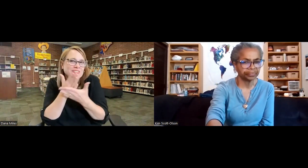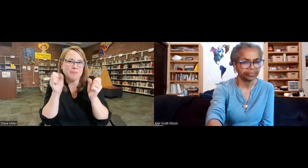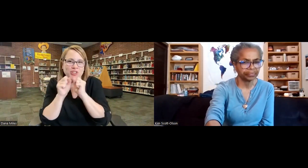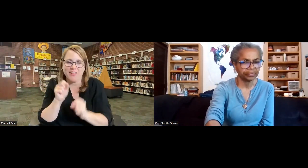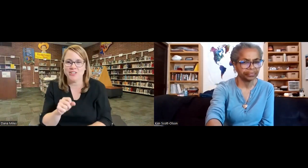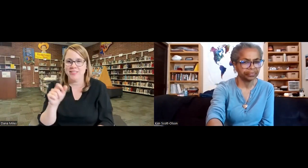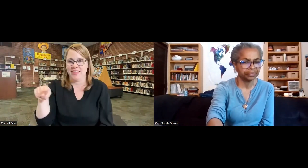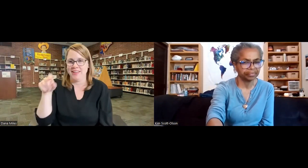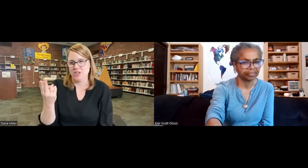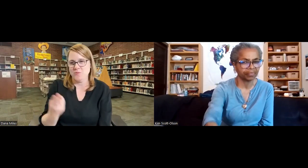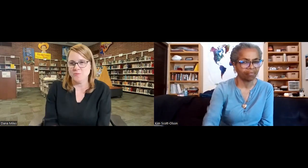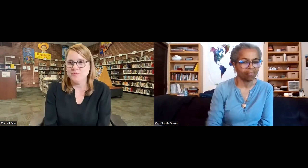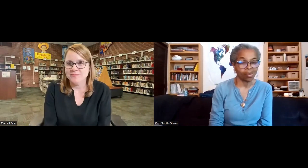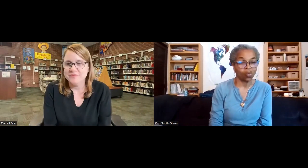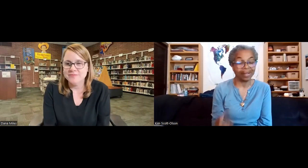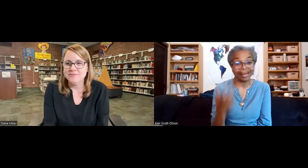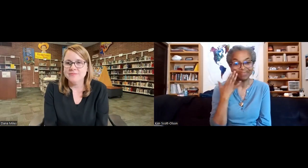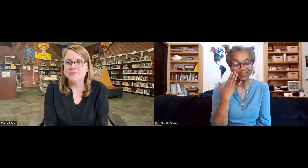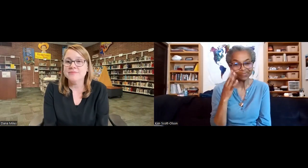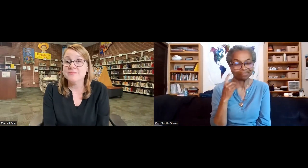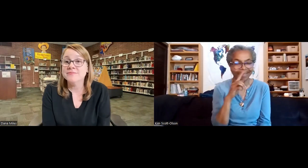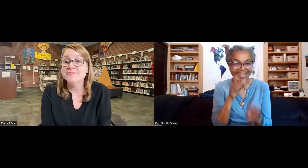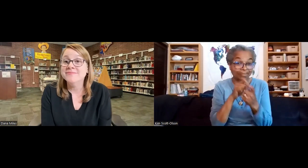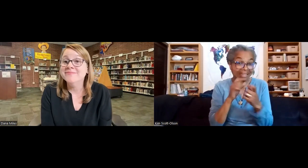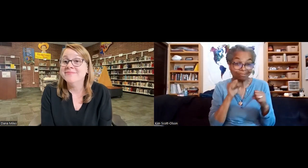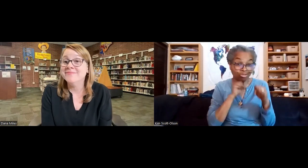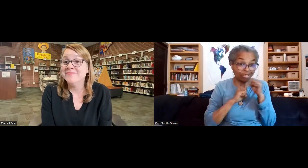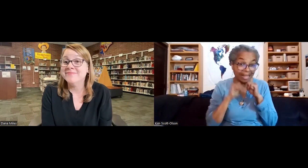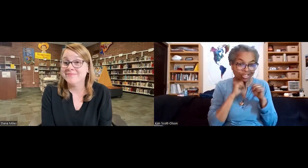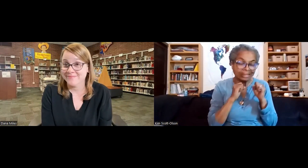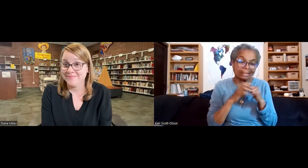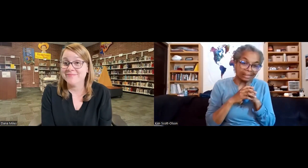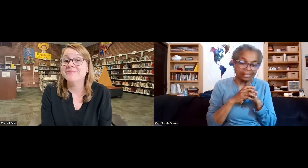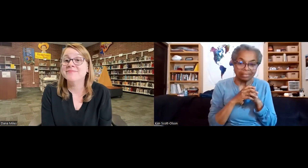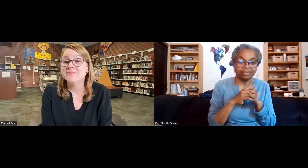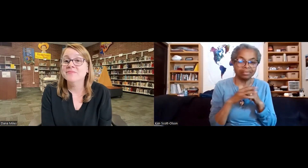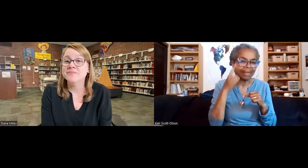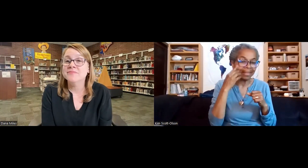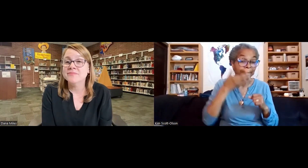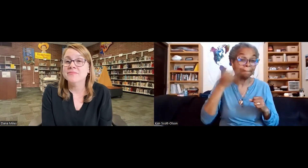for you to share some strategies they can use. When it comes to specific strategies,